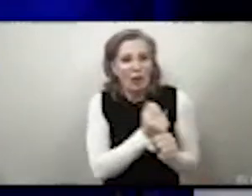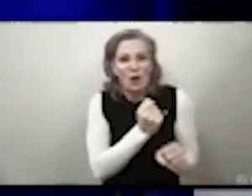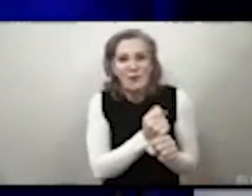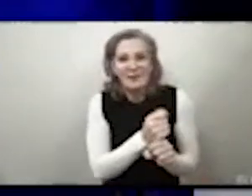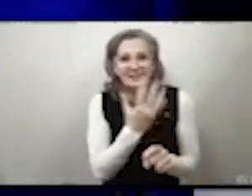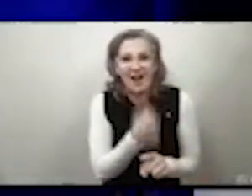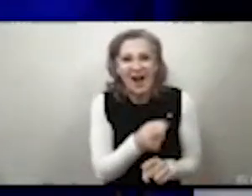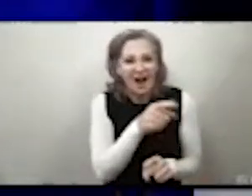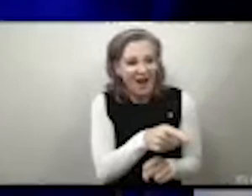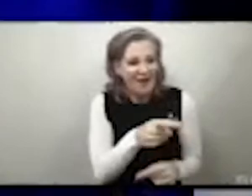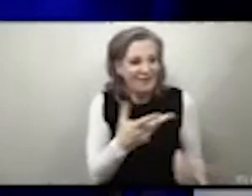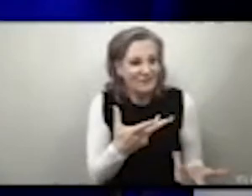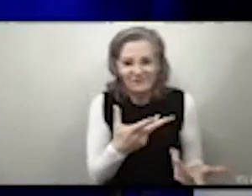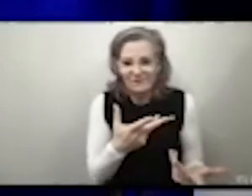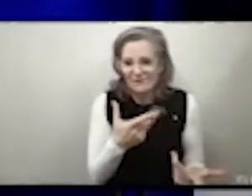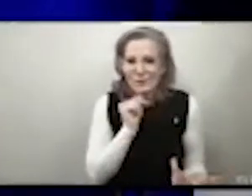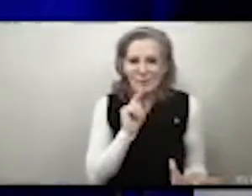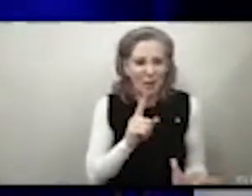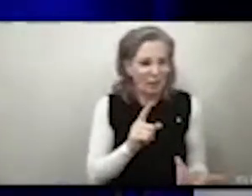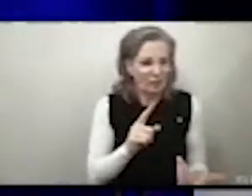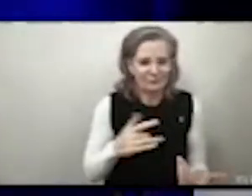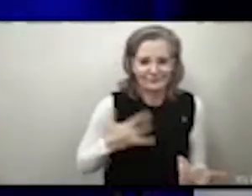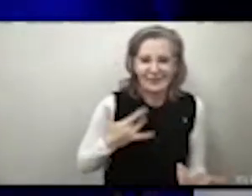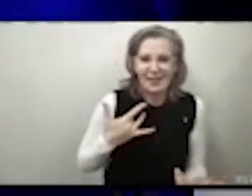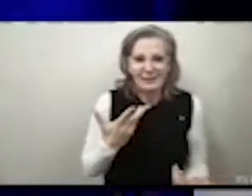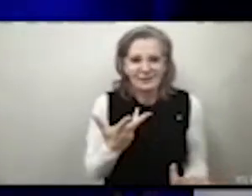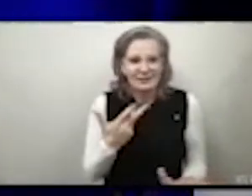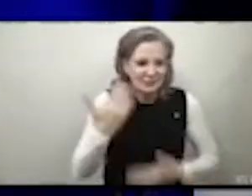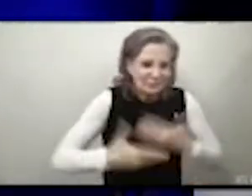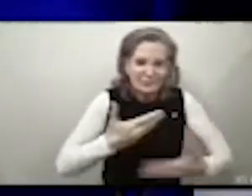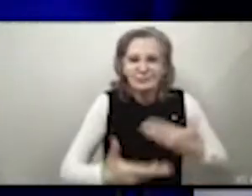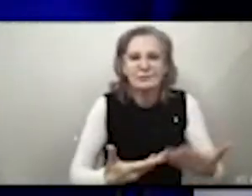But I think if we were resilient in that sort of way, we would build resilience,